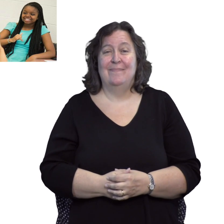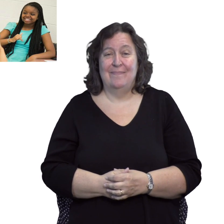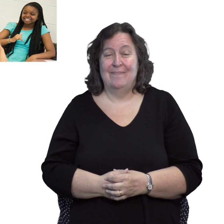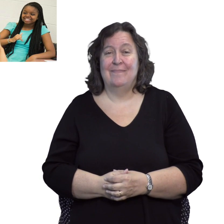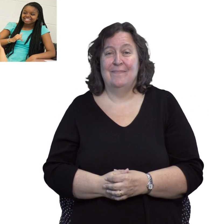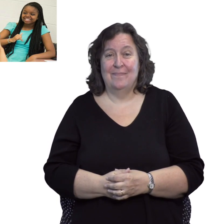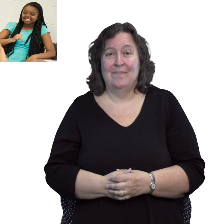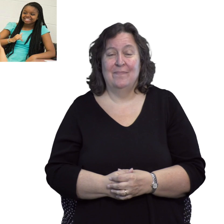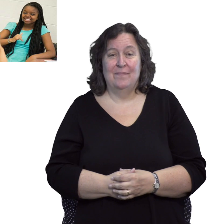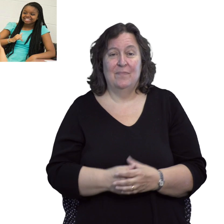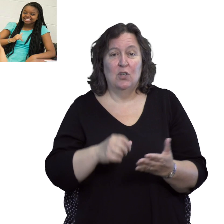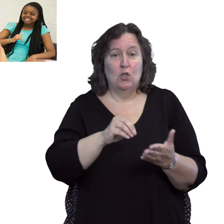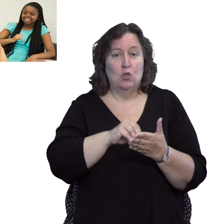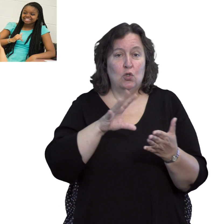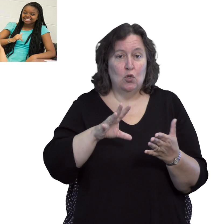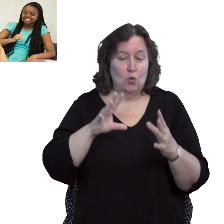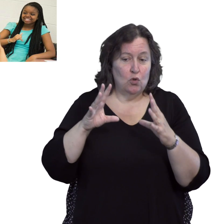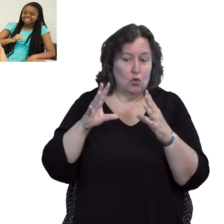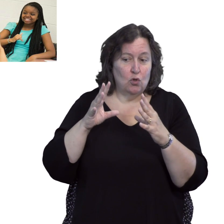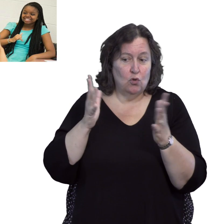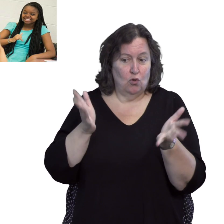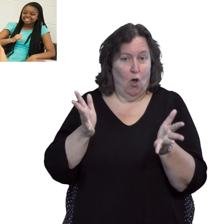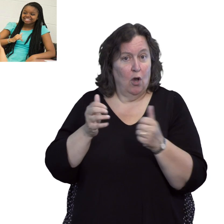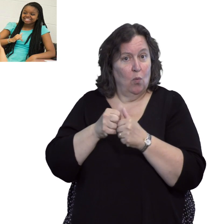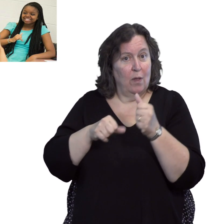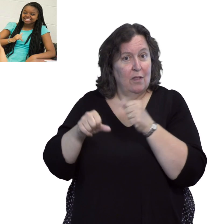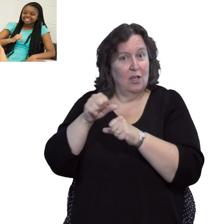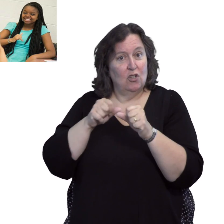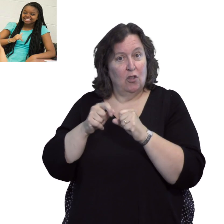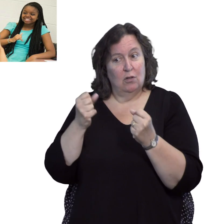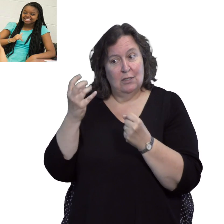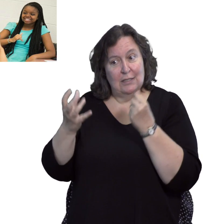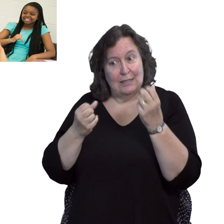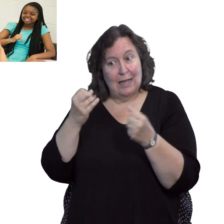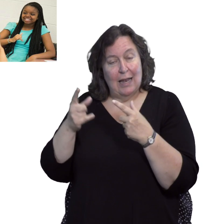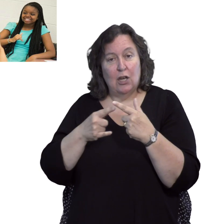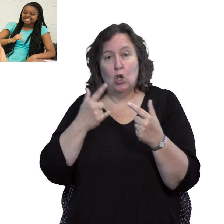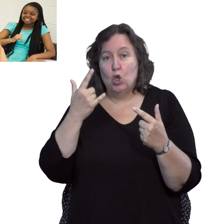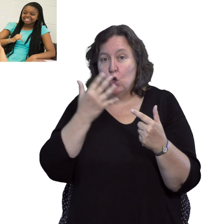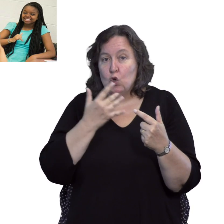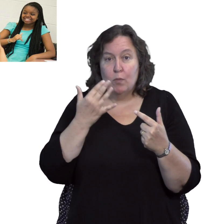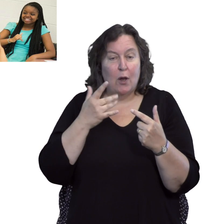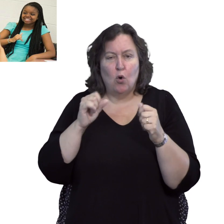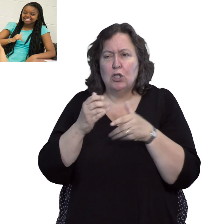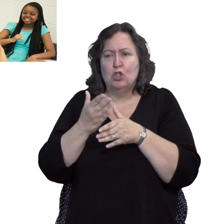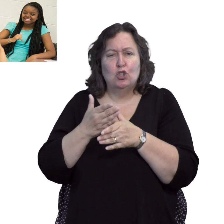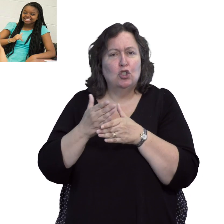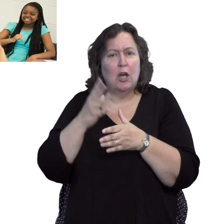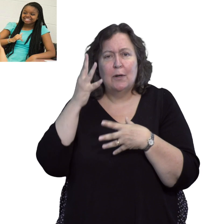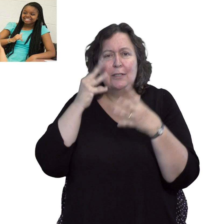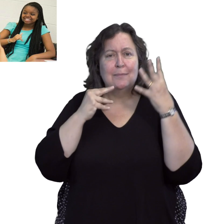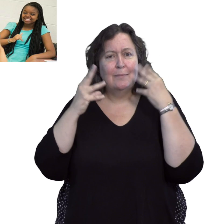Students talking with other students in ASL or cued speech or even just being able to share experiences by chatting